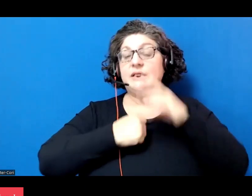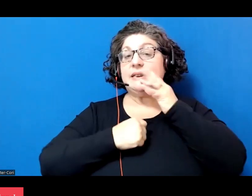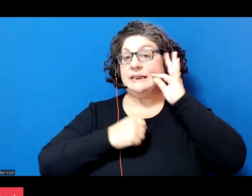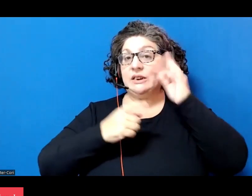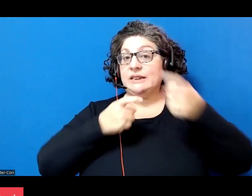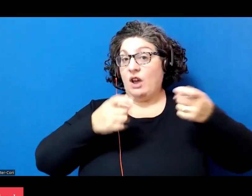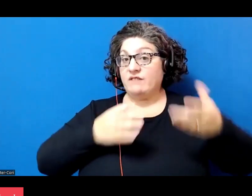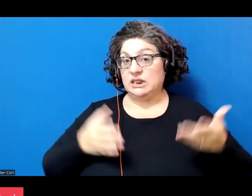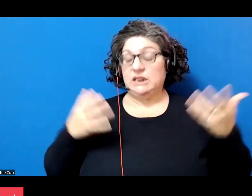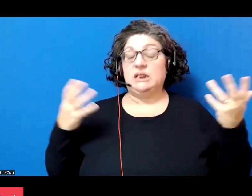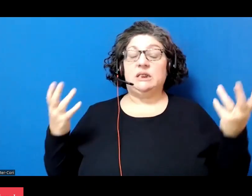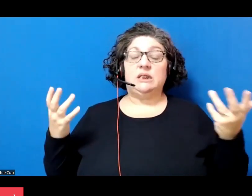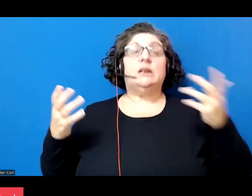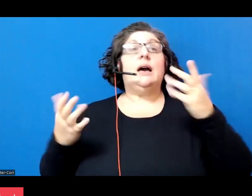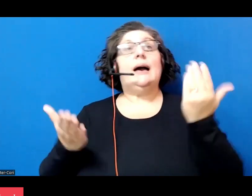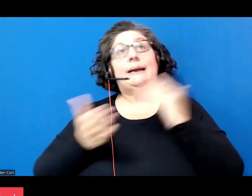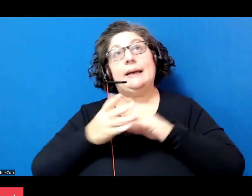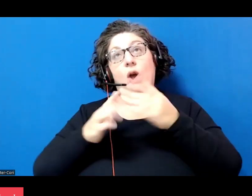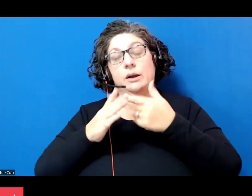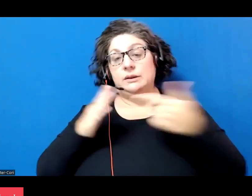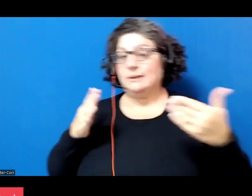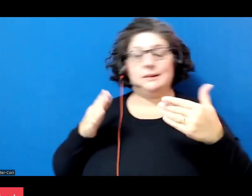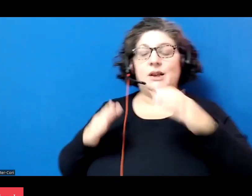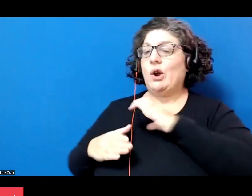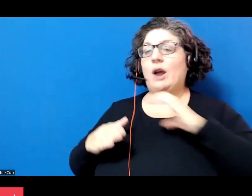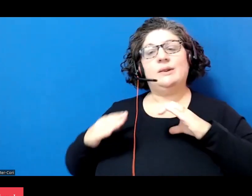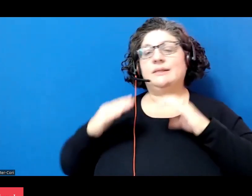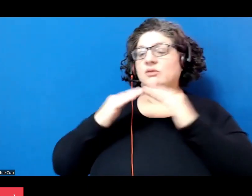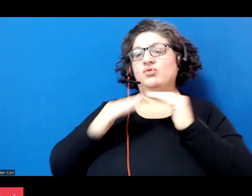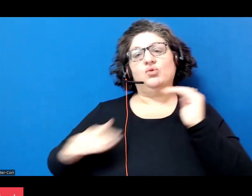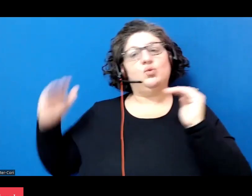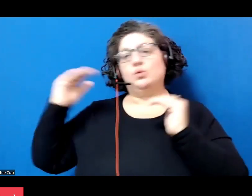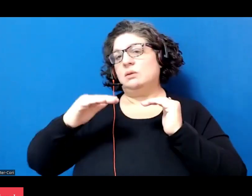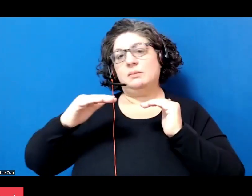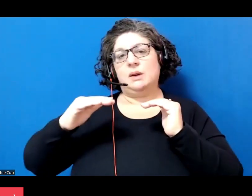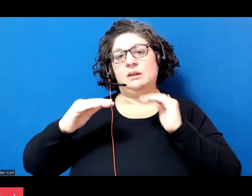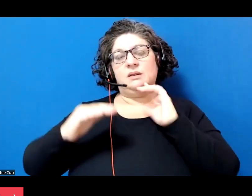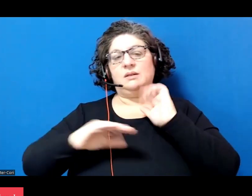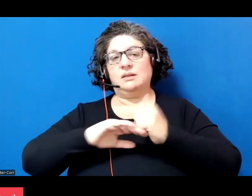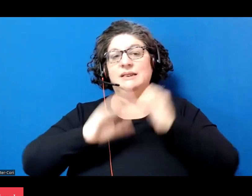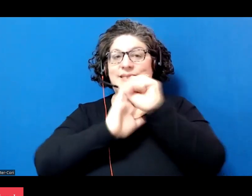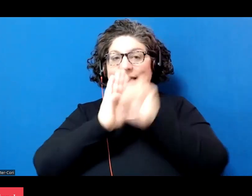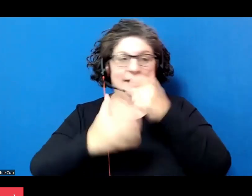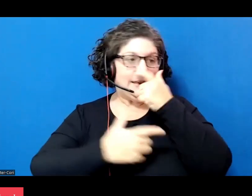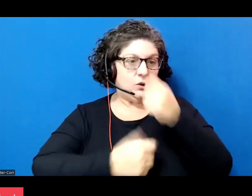And the argument is Congress is overreaching by supplanting state interest, best interest